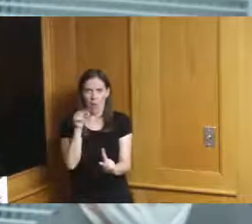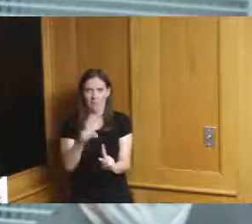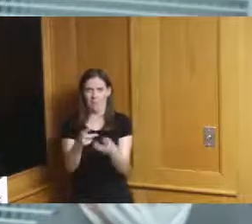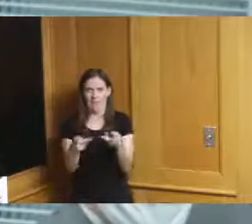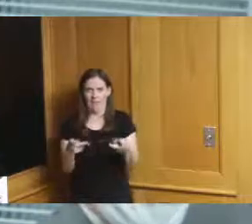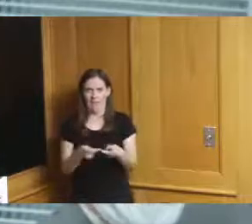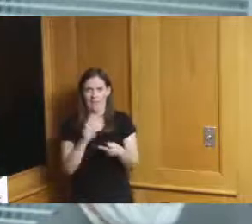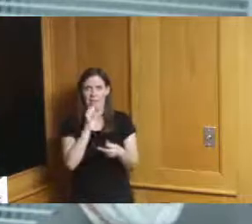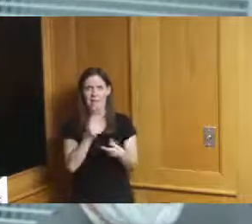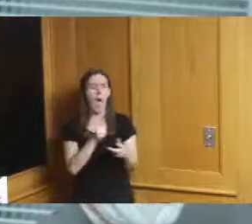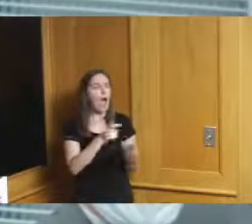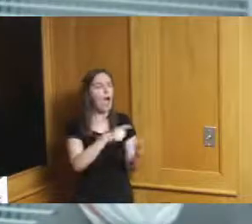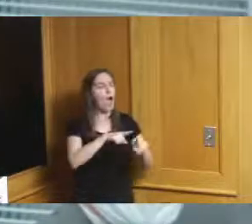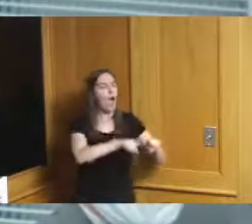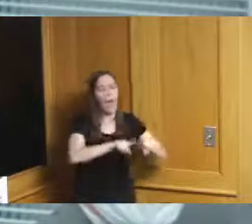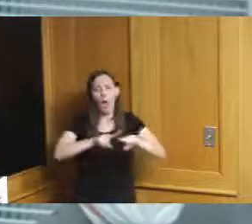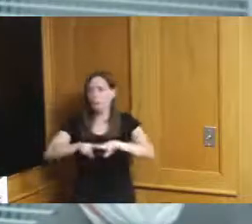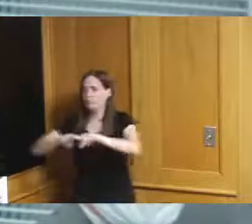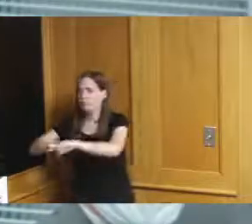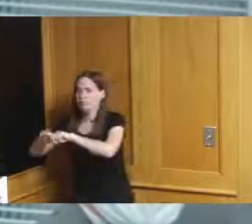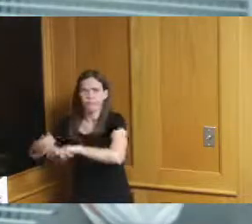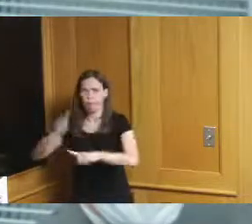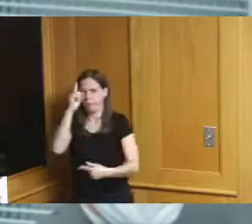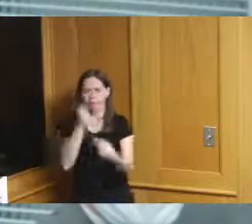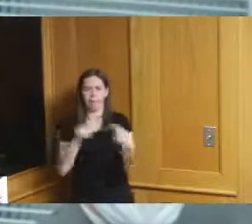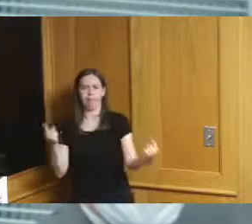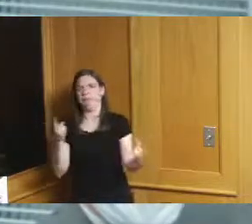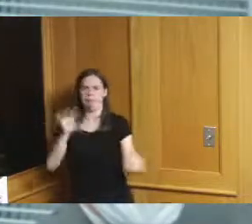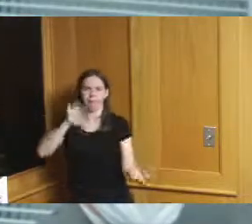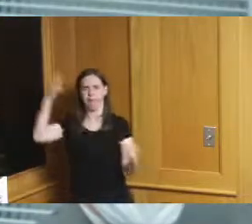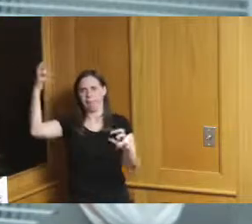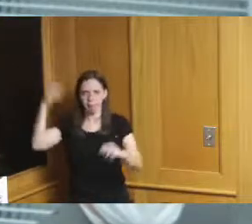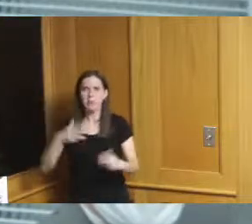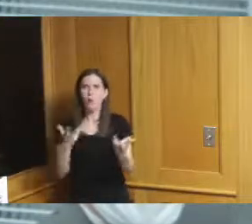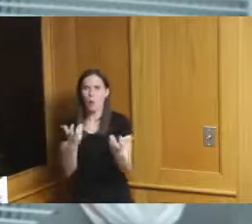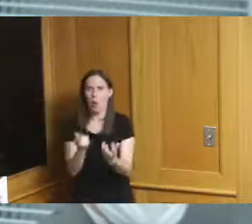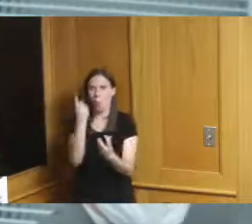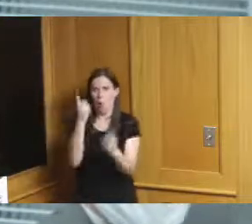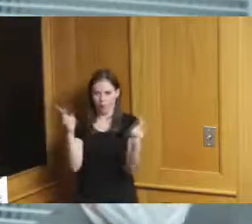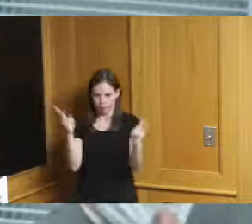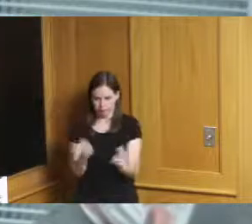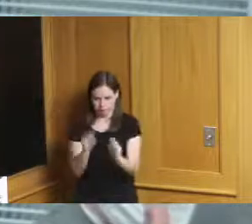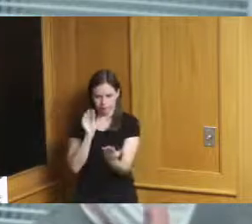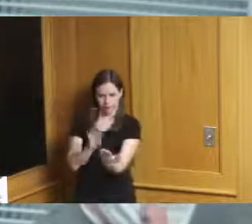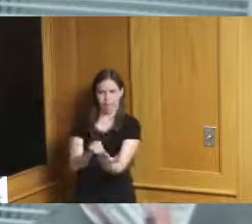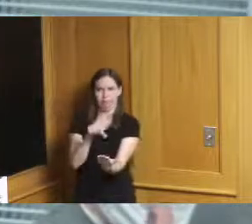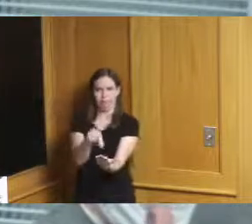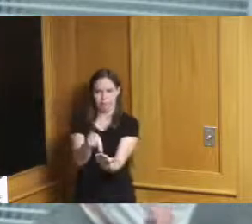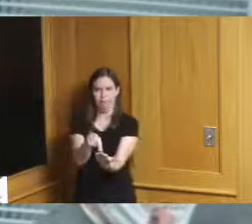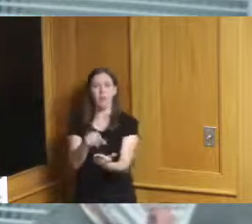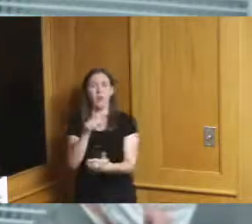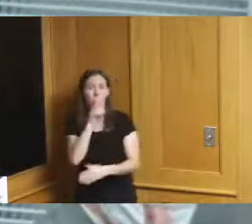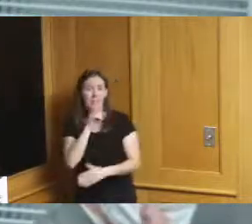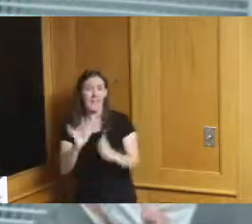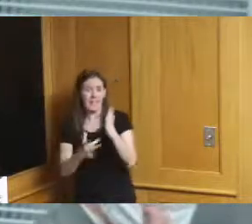jurisdictions you know out in out in the county so really technology is a huge part obviously